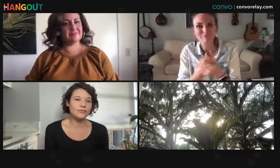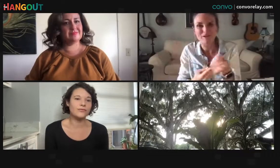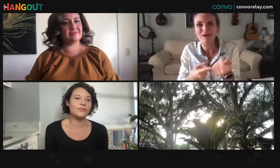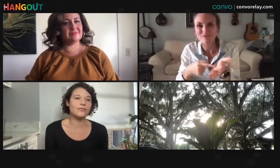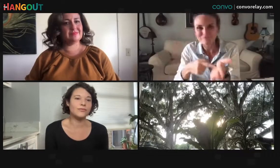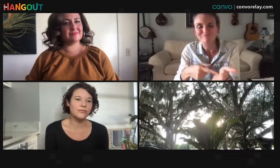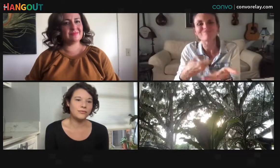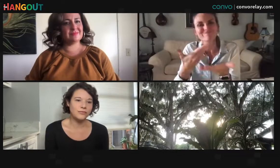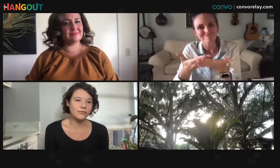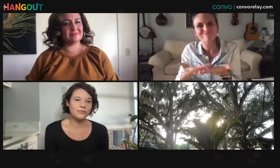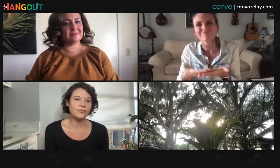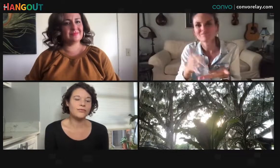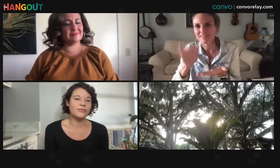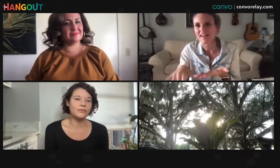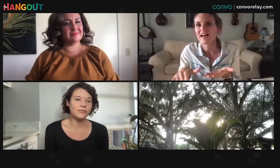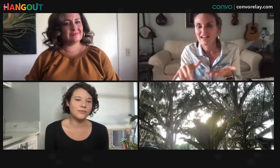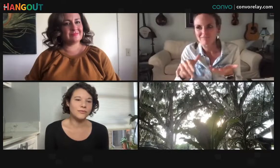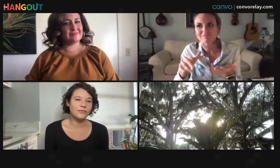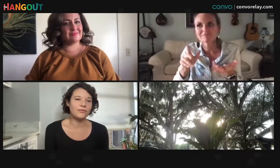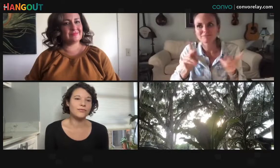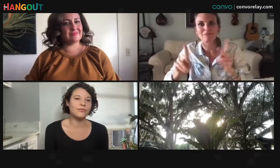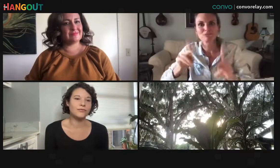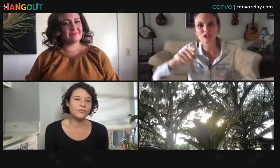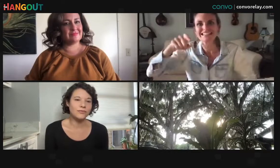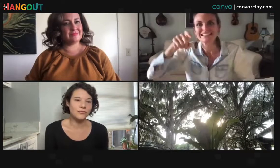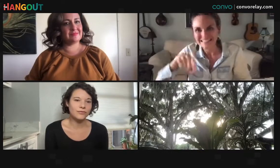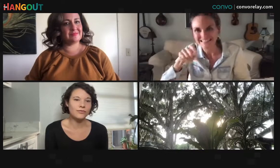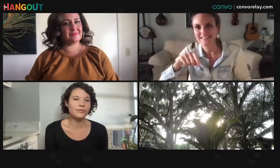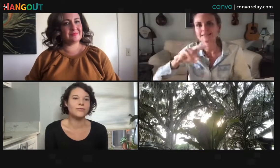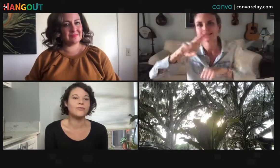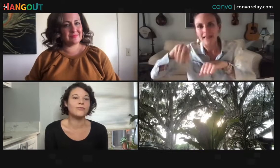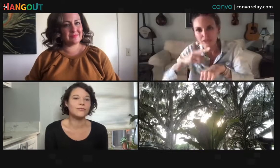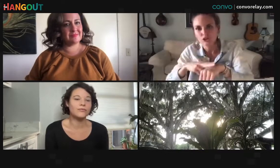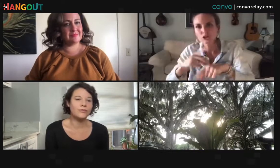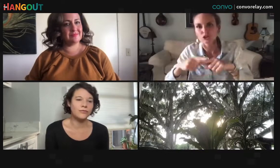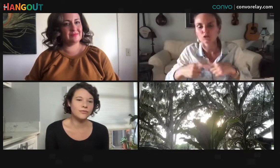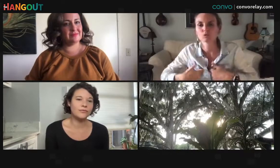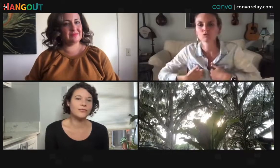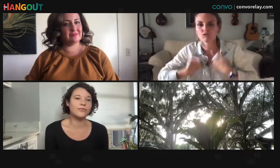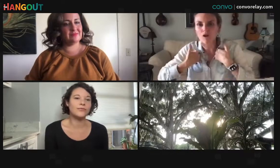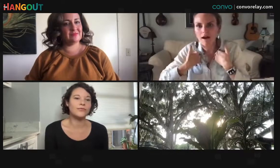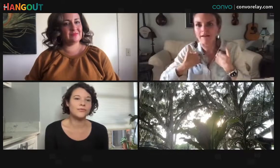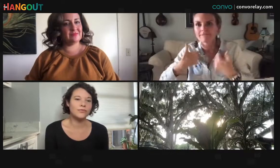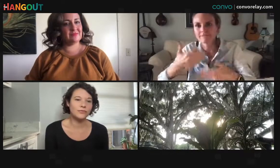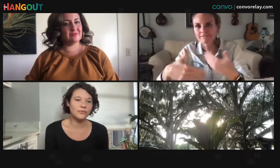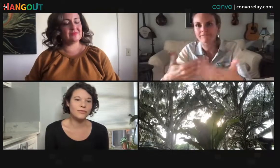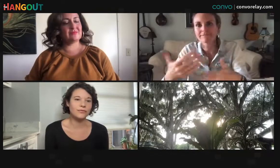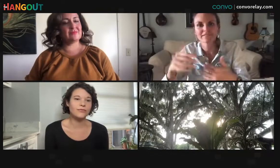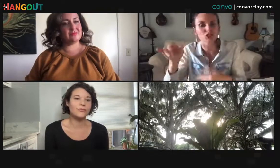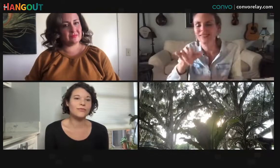spiritual aspect that melds with the science people need nature they need